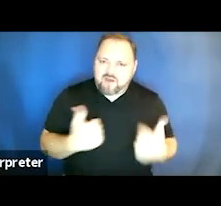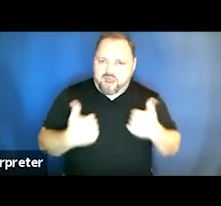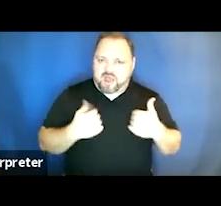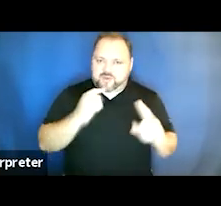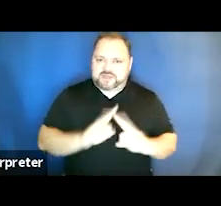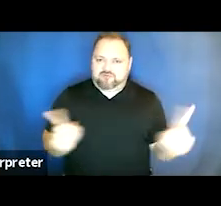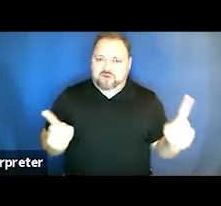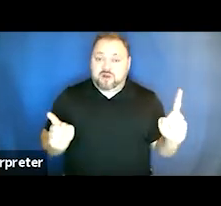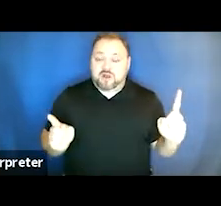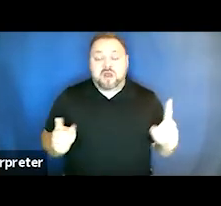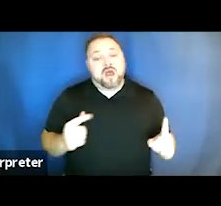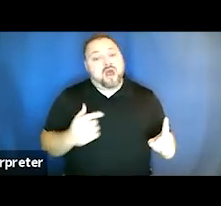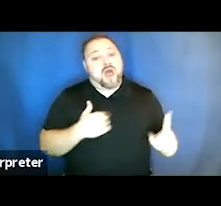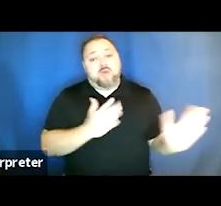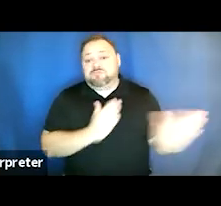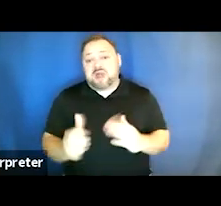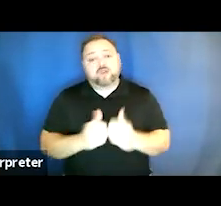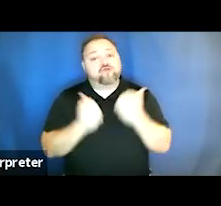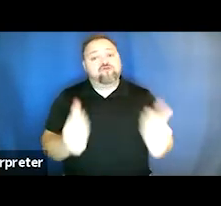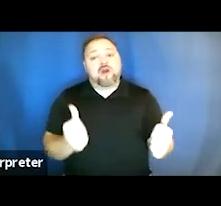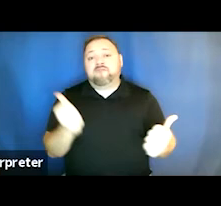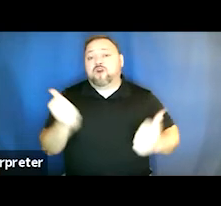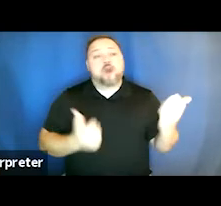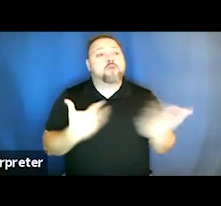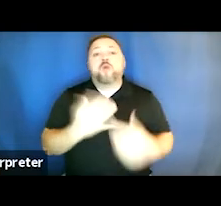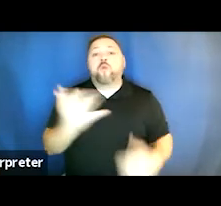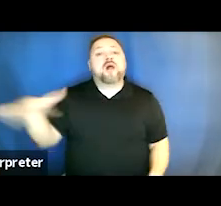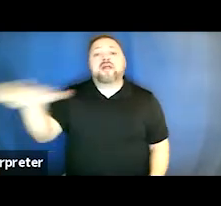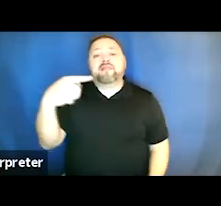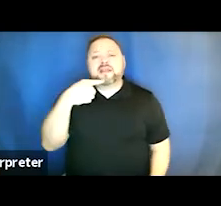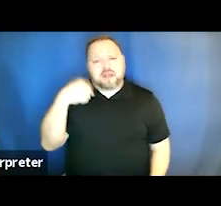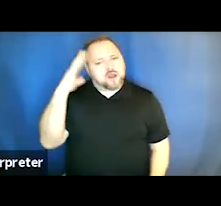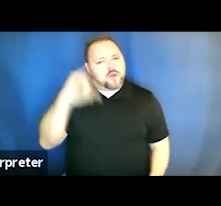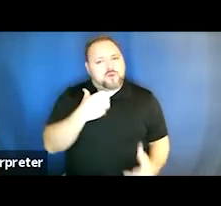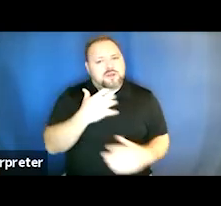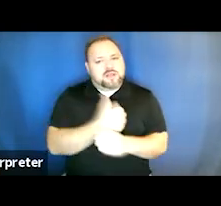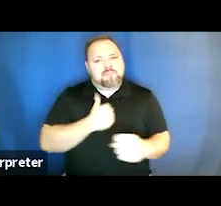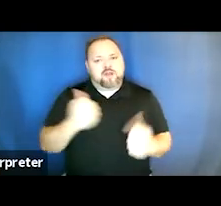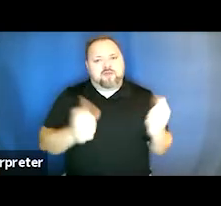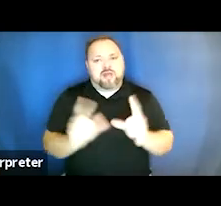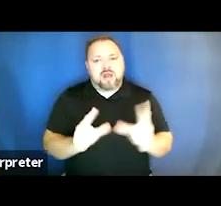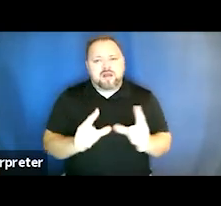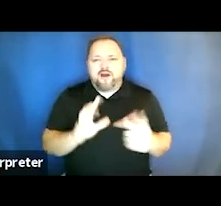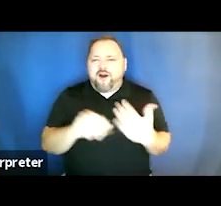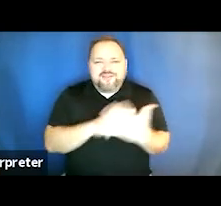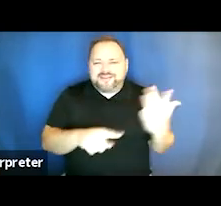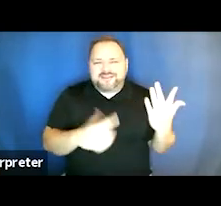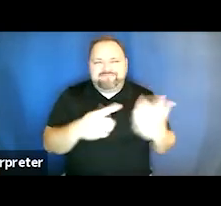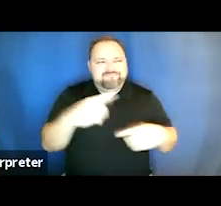I planned on driving a car no matter what people told me. I knew I was going to get my driver's license. All of these different things.